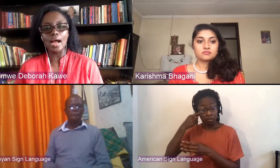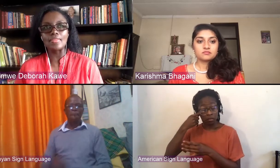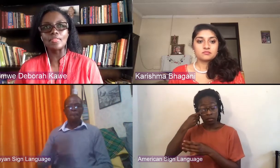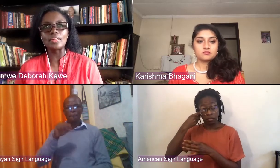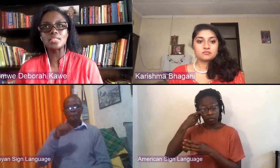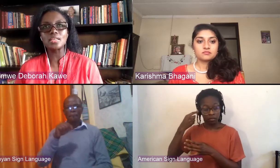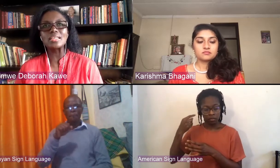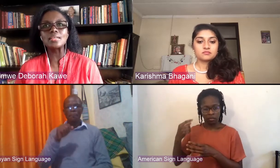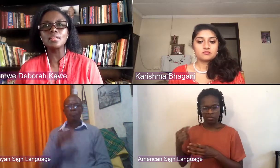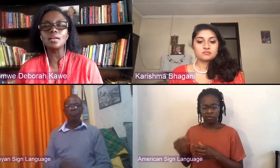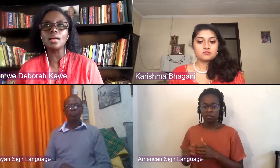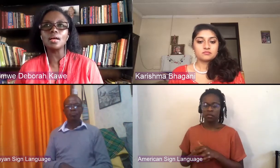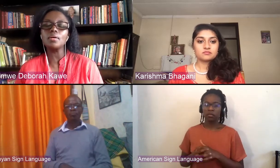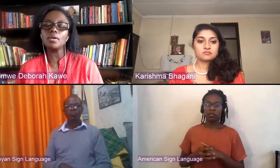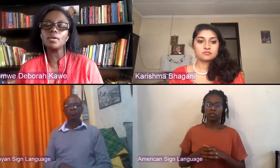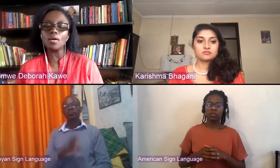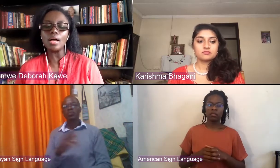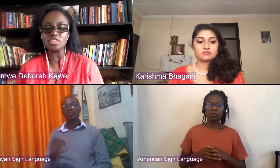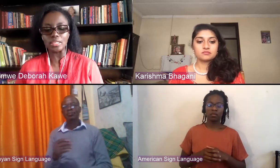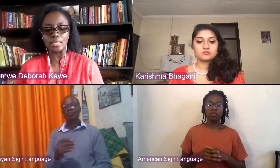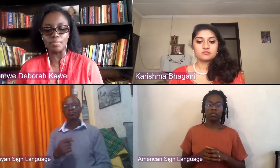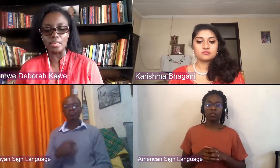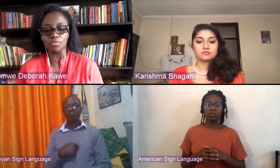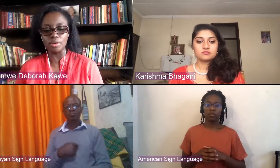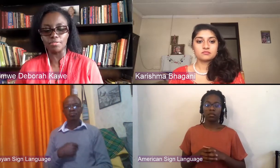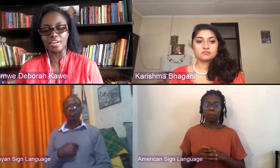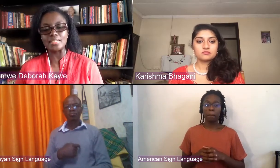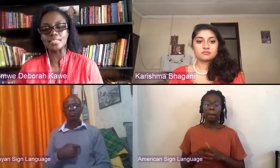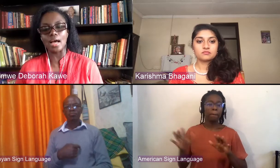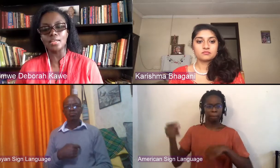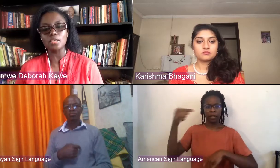And actually let me rephrase that.